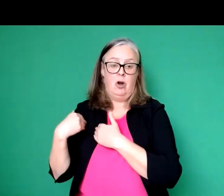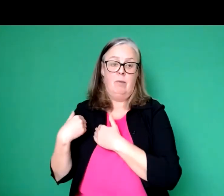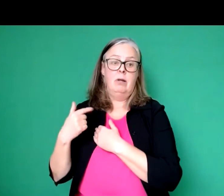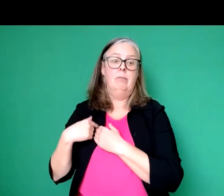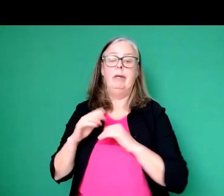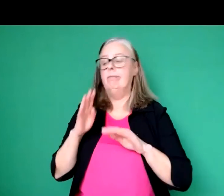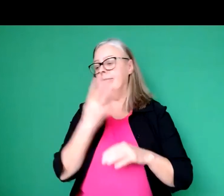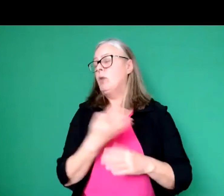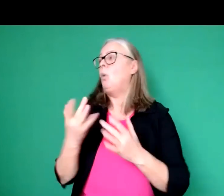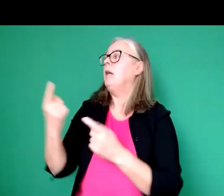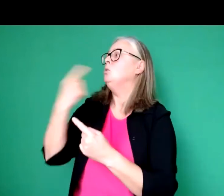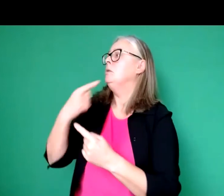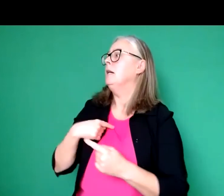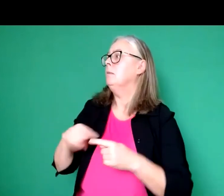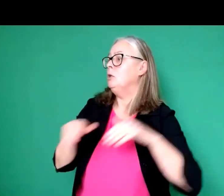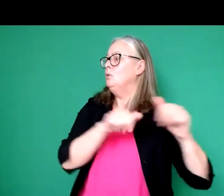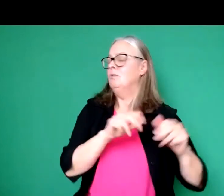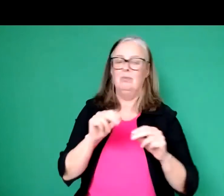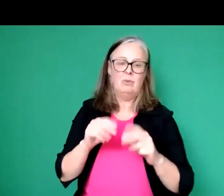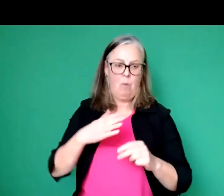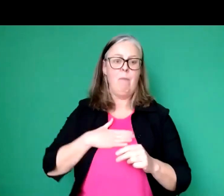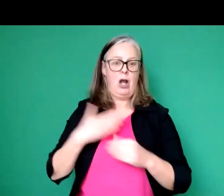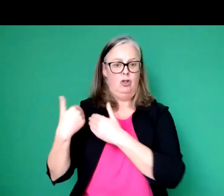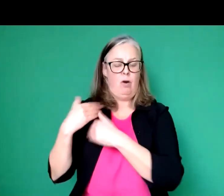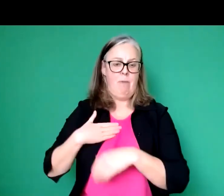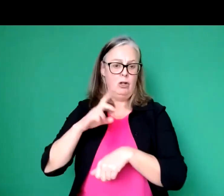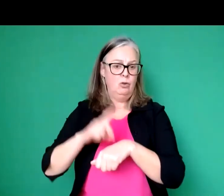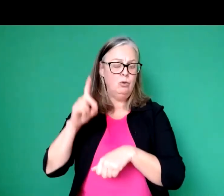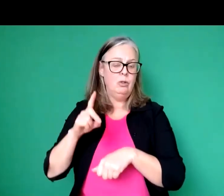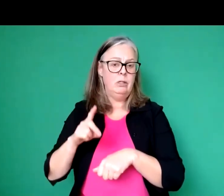dog out of that public establishment because it's not good for you and it's not good for the public